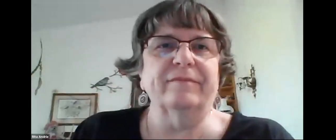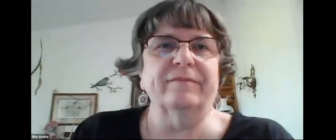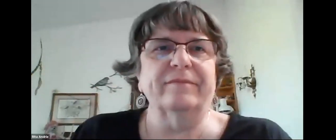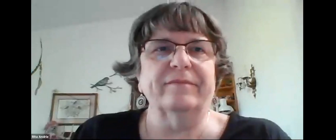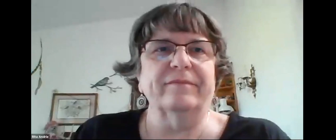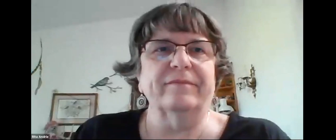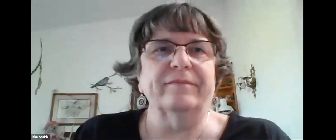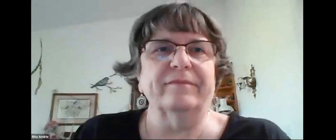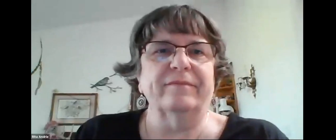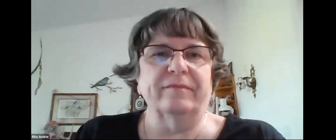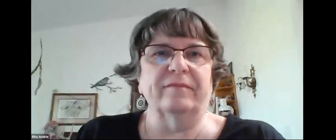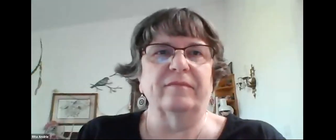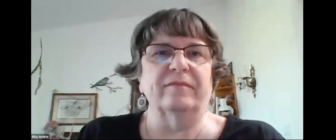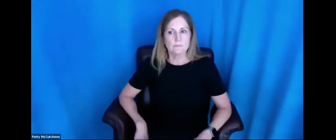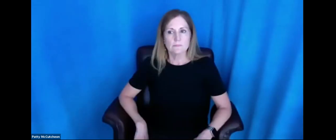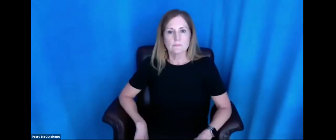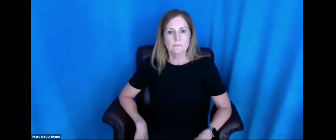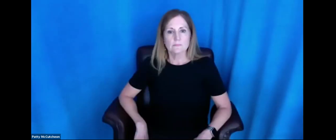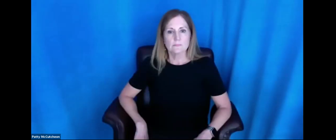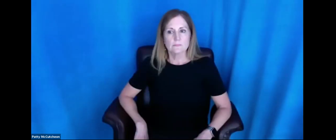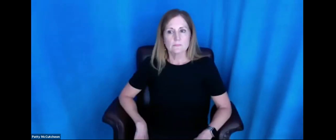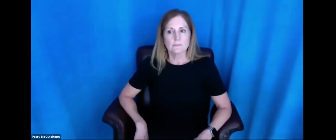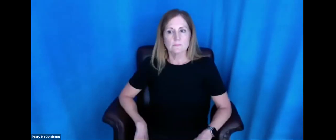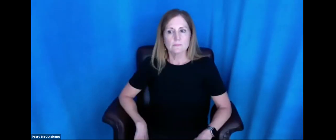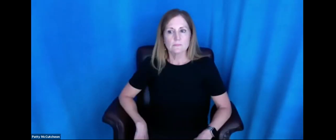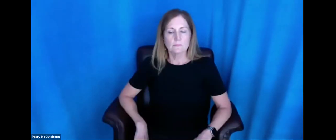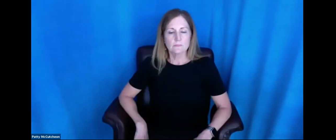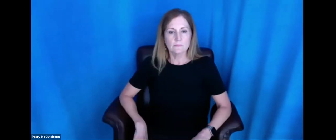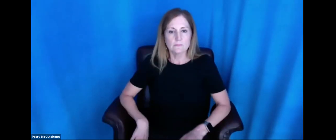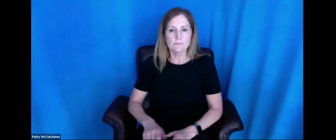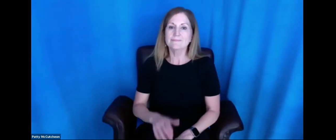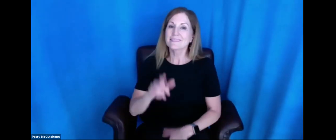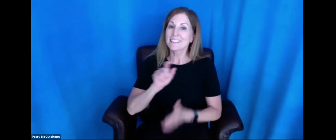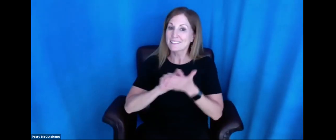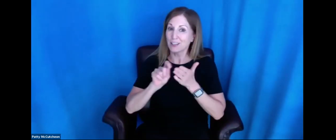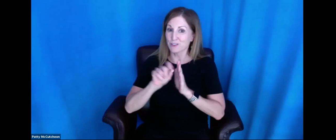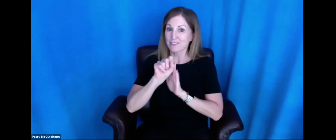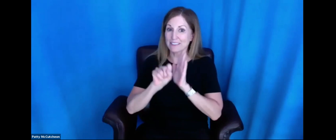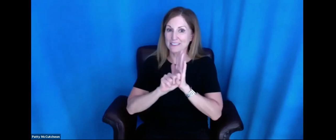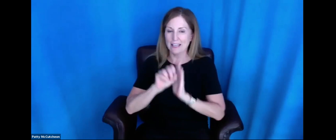that for the future. Steve Simon: Thank you.